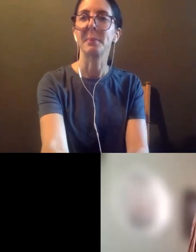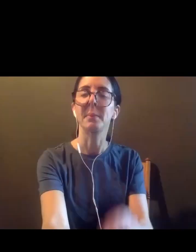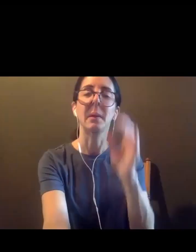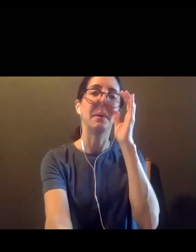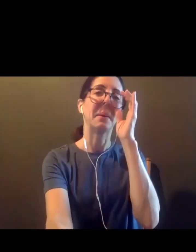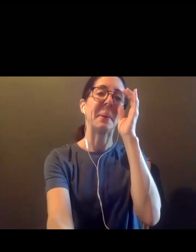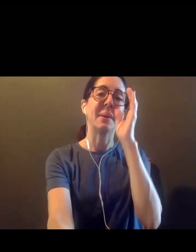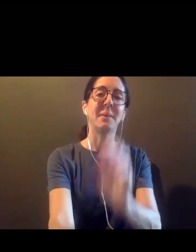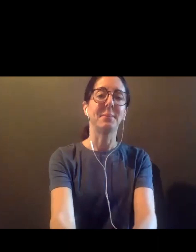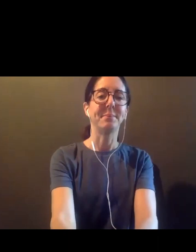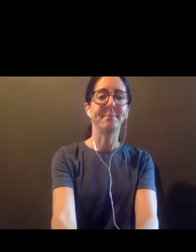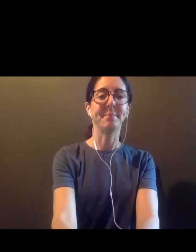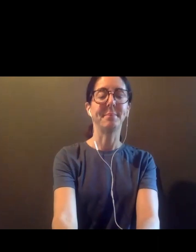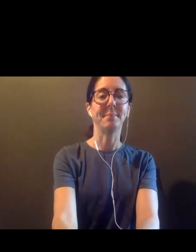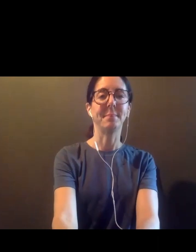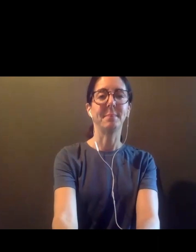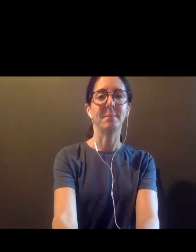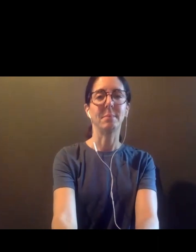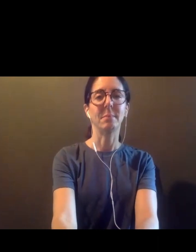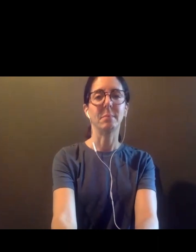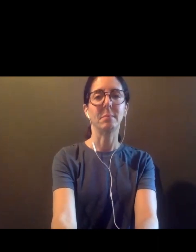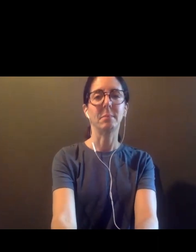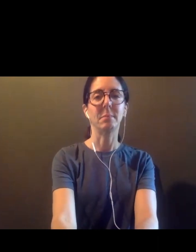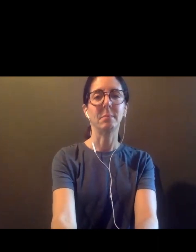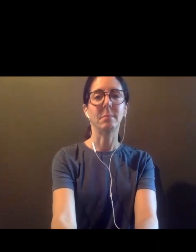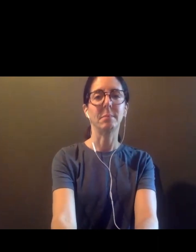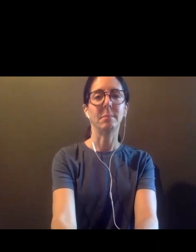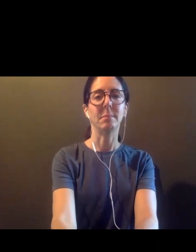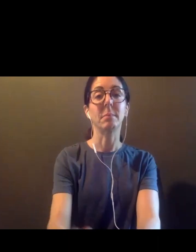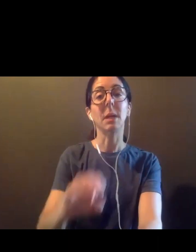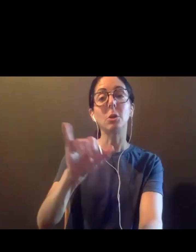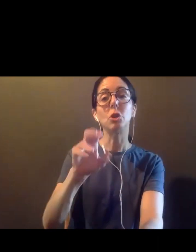Dilshad, I saw your hand was up. Maybe you have a follow-up?